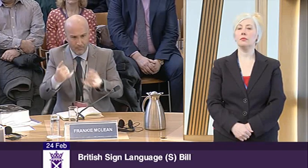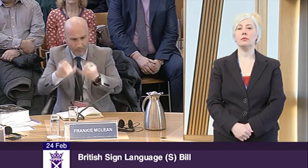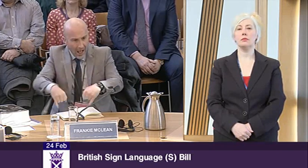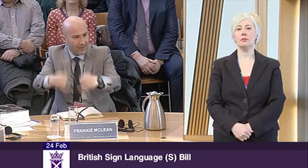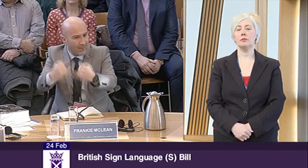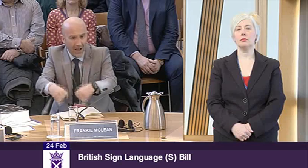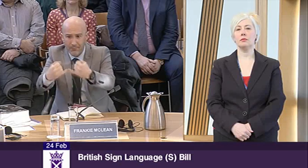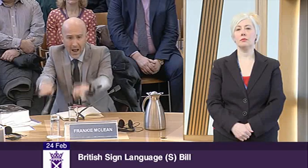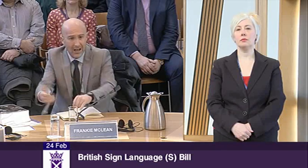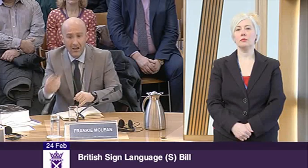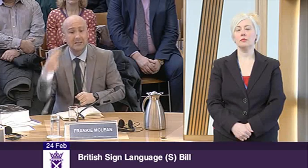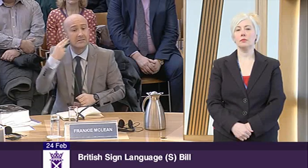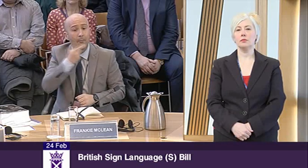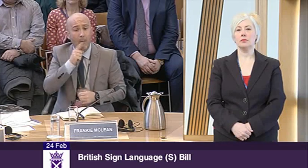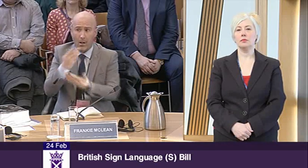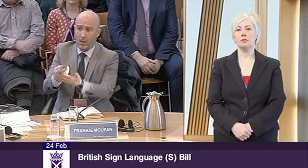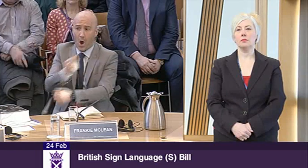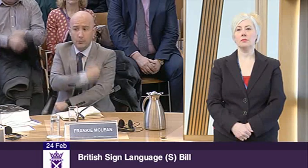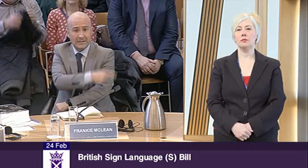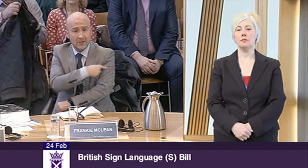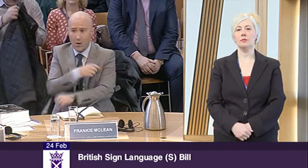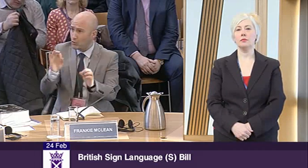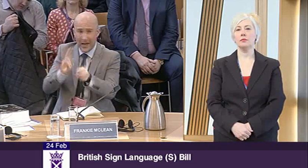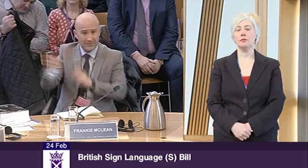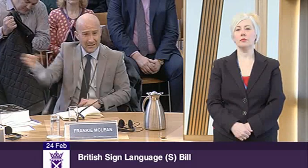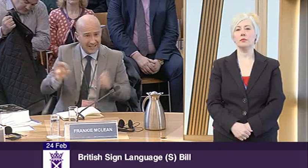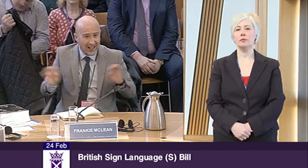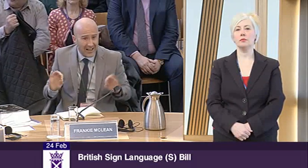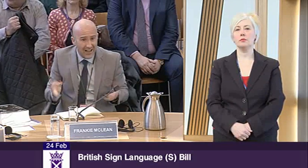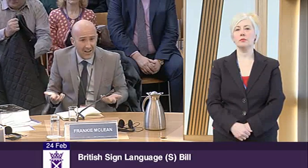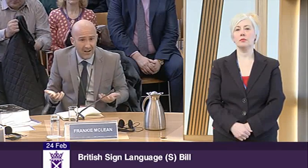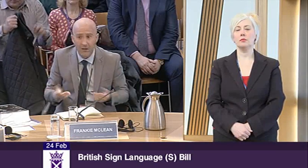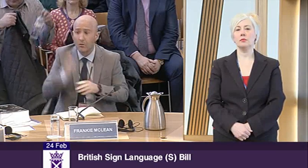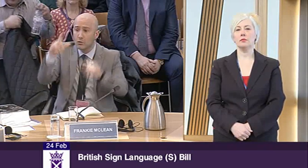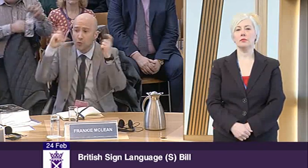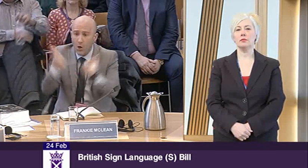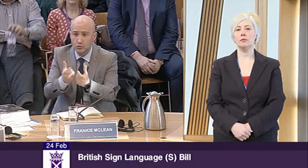The 2010 act is in place, but it does not seem to be successful in respect of deaf people